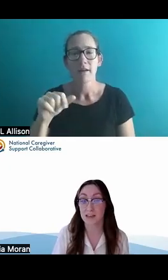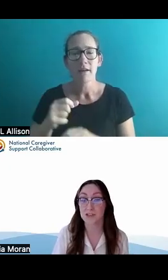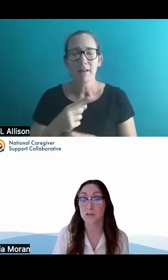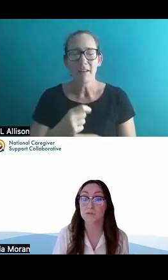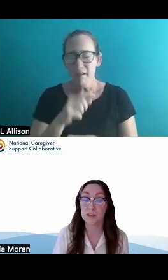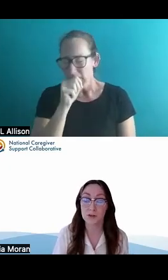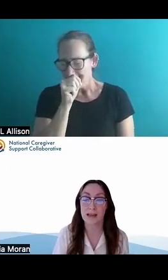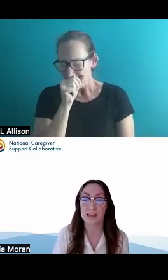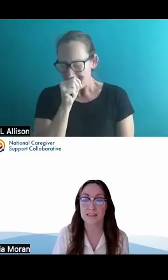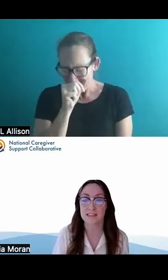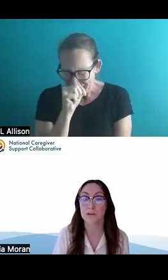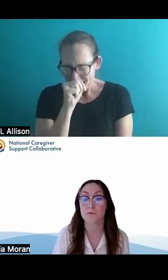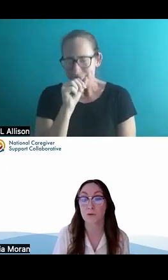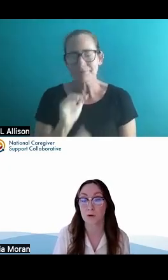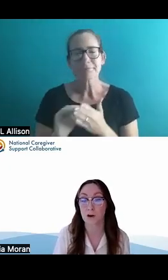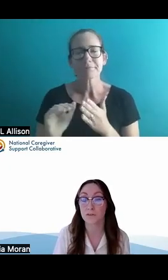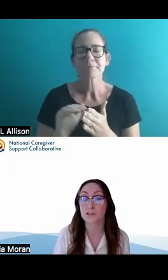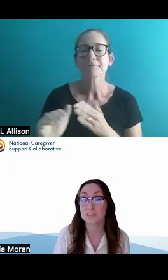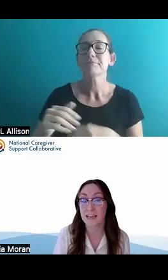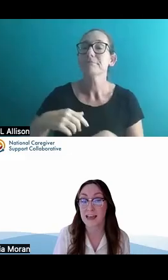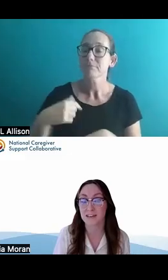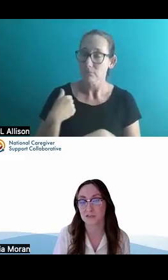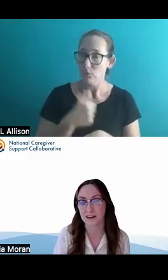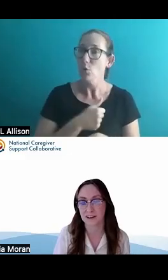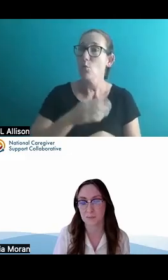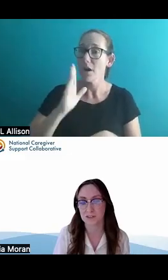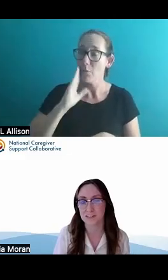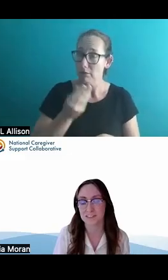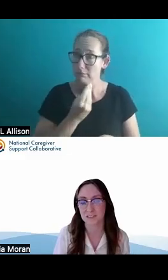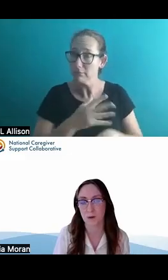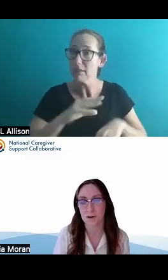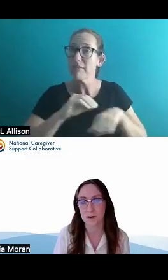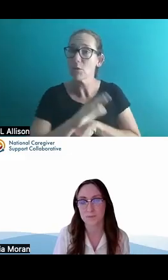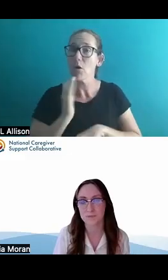to review and they will inform our future TA and training opportunities as well.